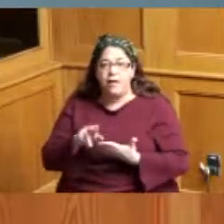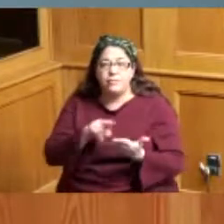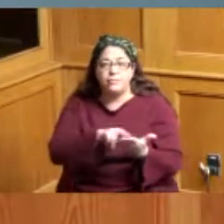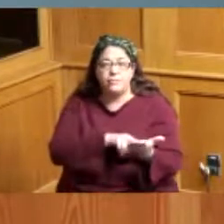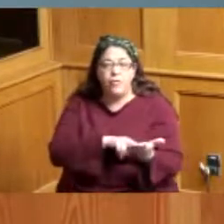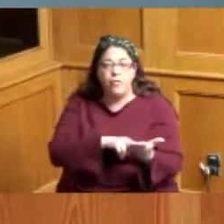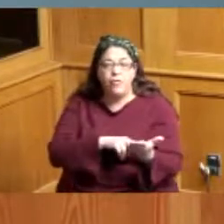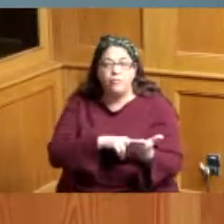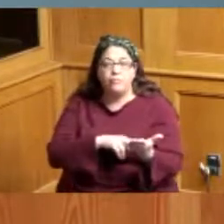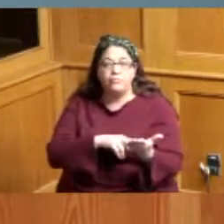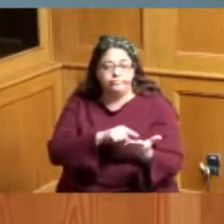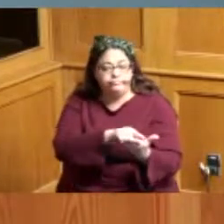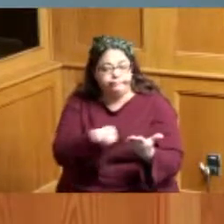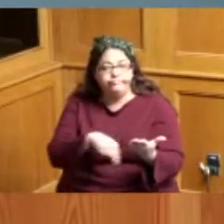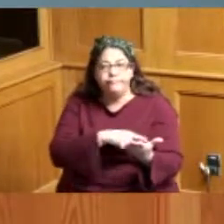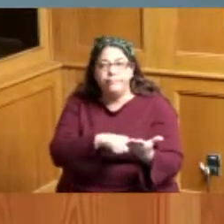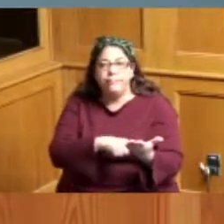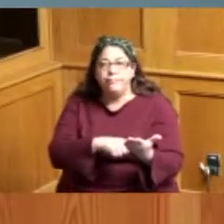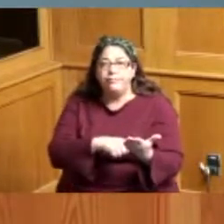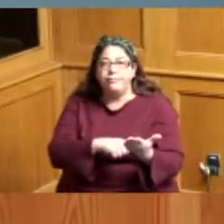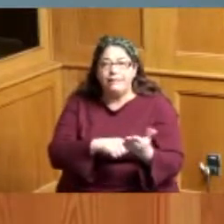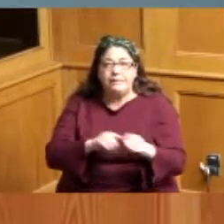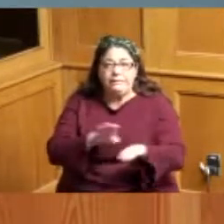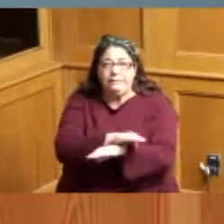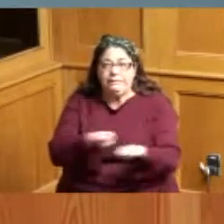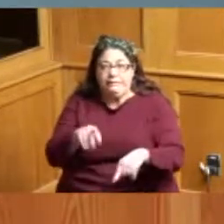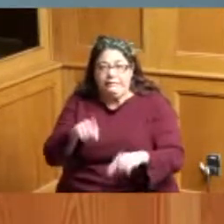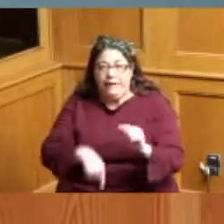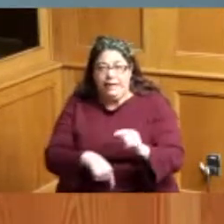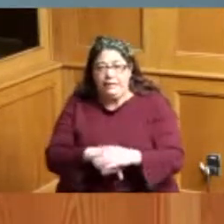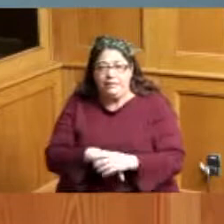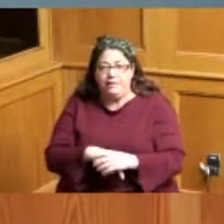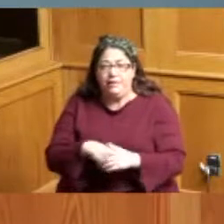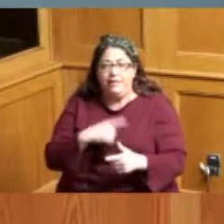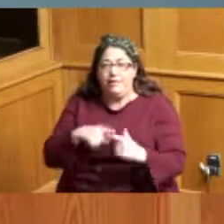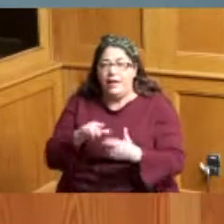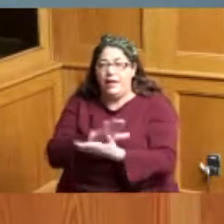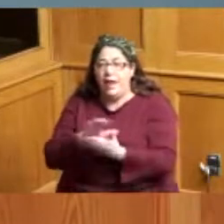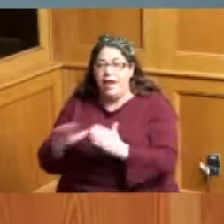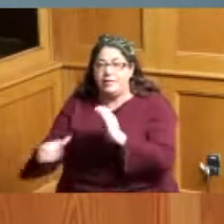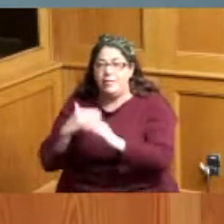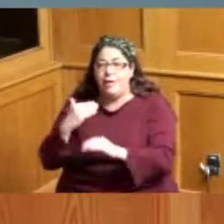came in about how can you not do this and then I got a nice email about please don't do this